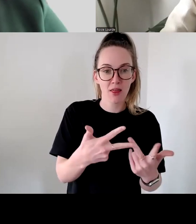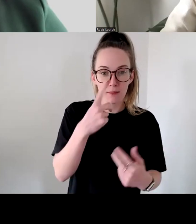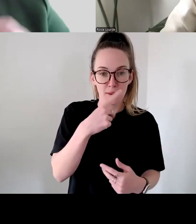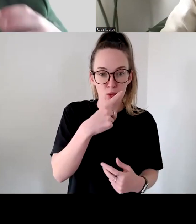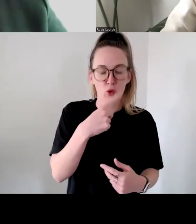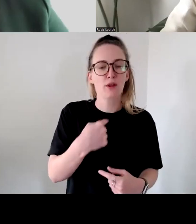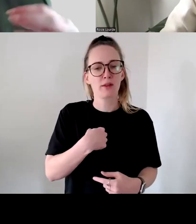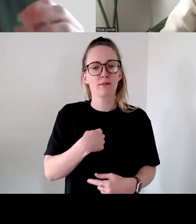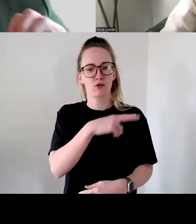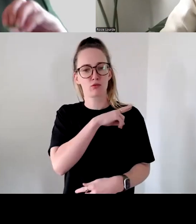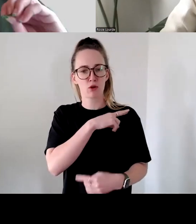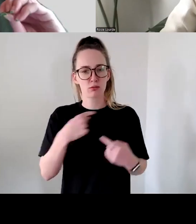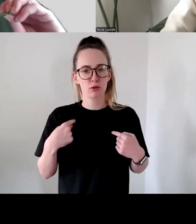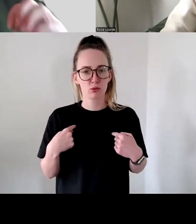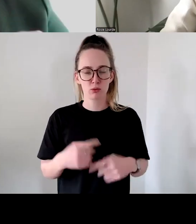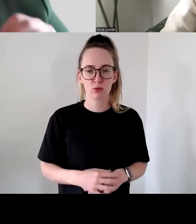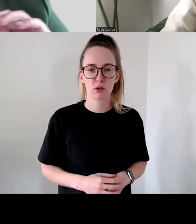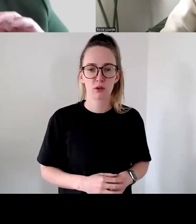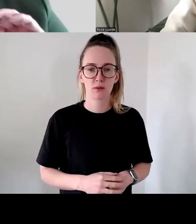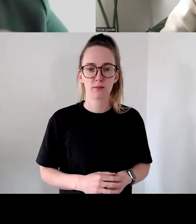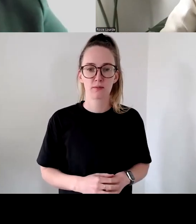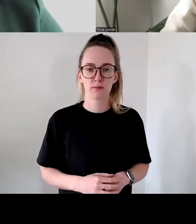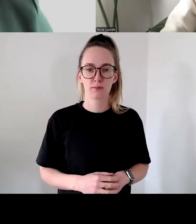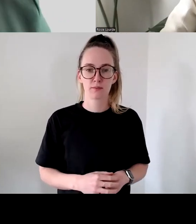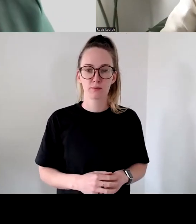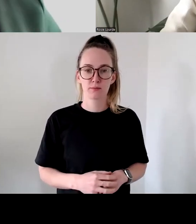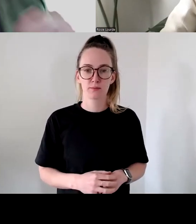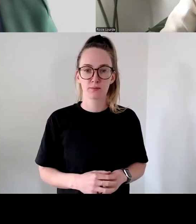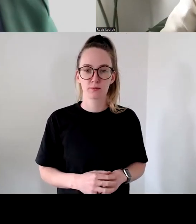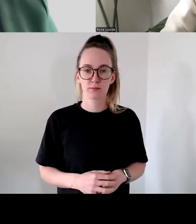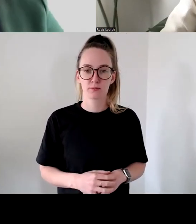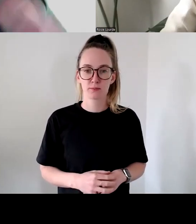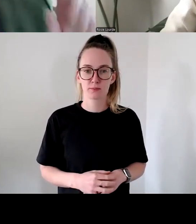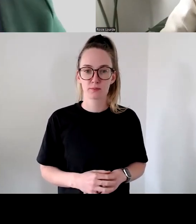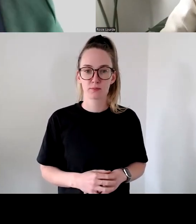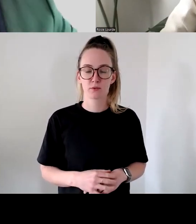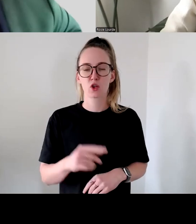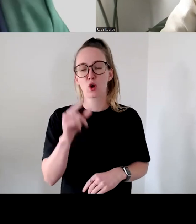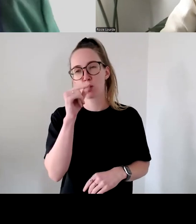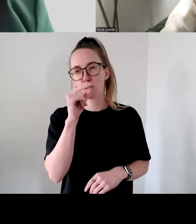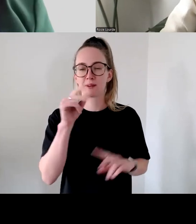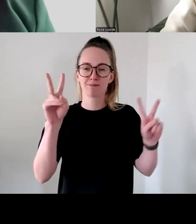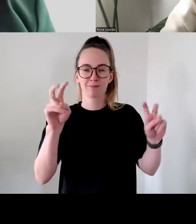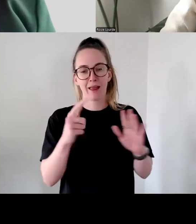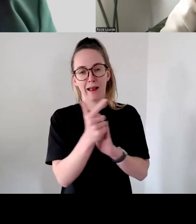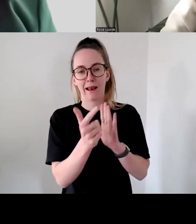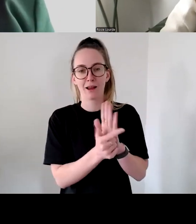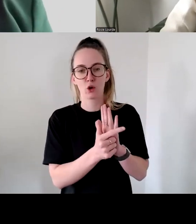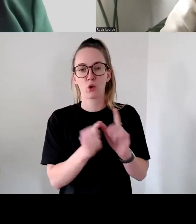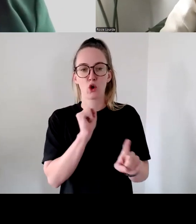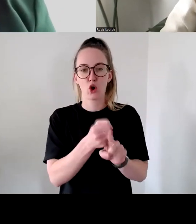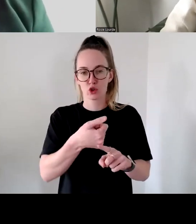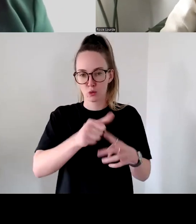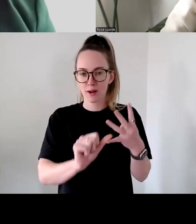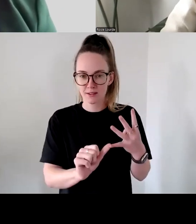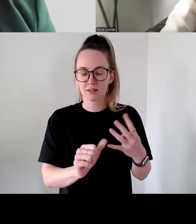So, I would say a similar, it might be legal consequences, and I am a lawyer, but I do not